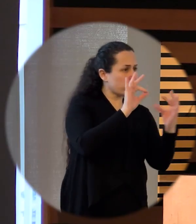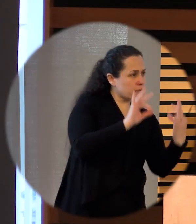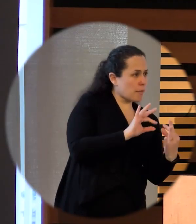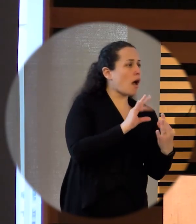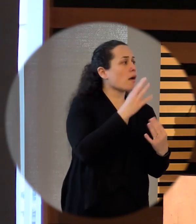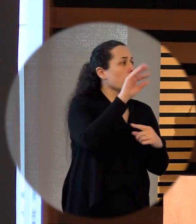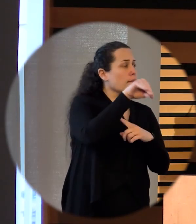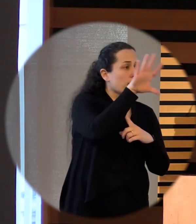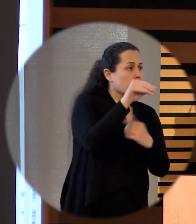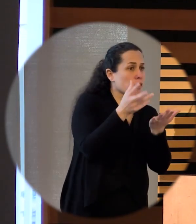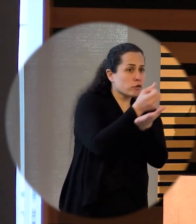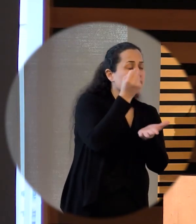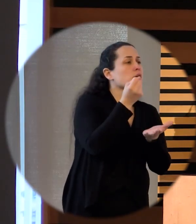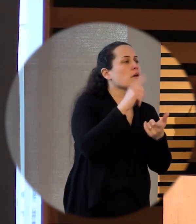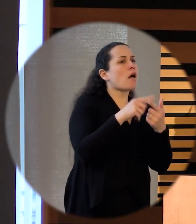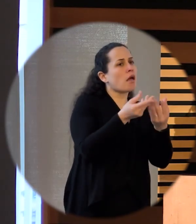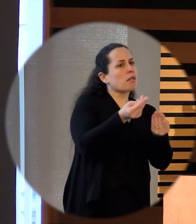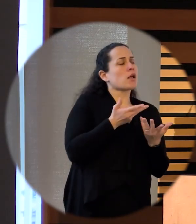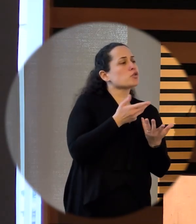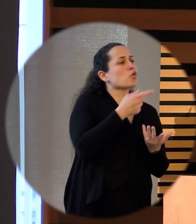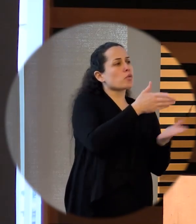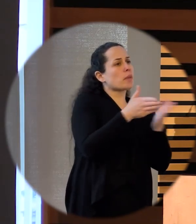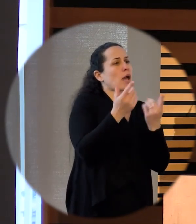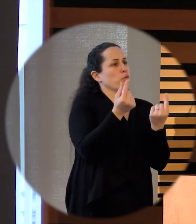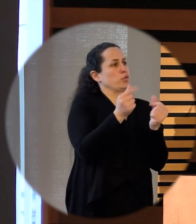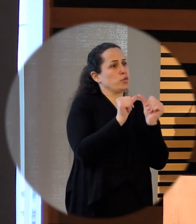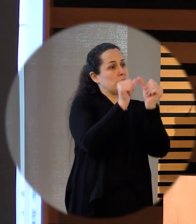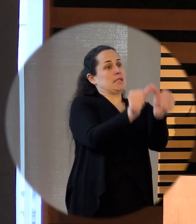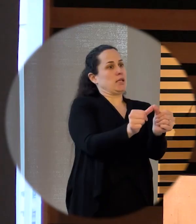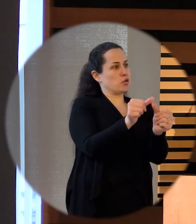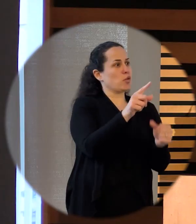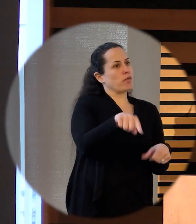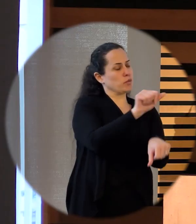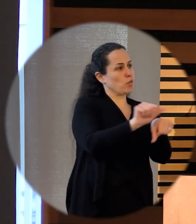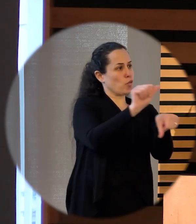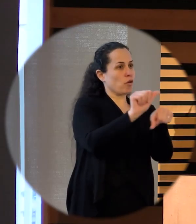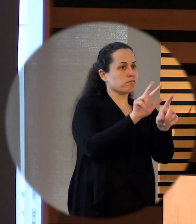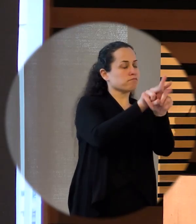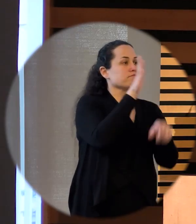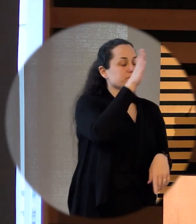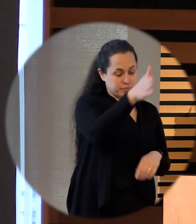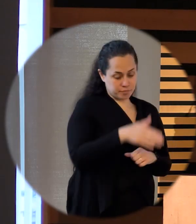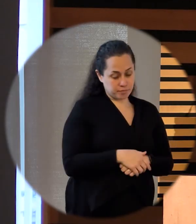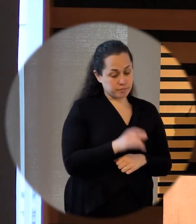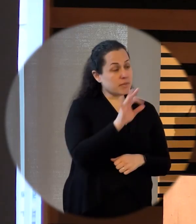get a photo taken and tell us what you're going to do to continue this work. Also, for those of you